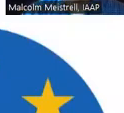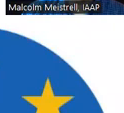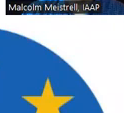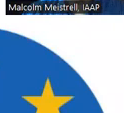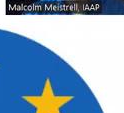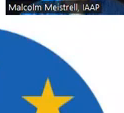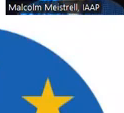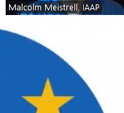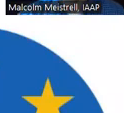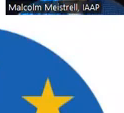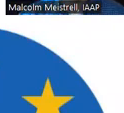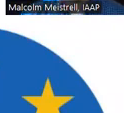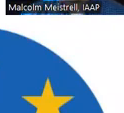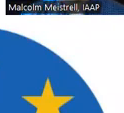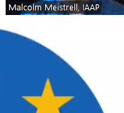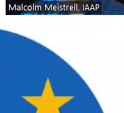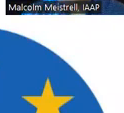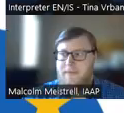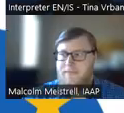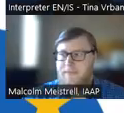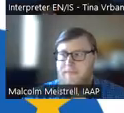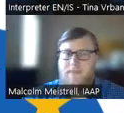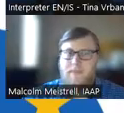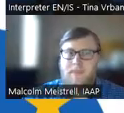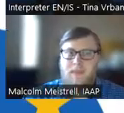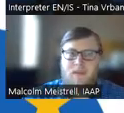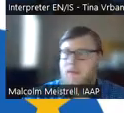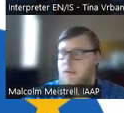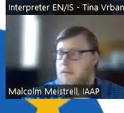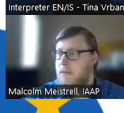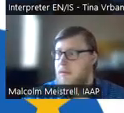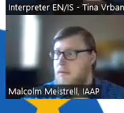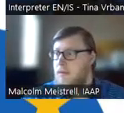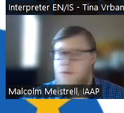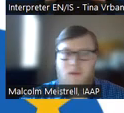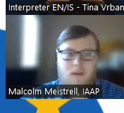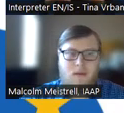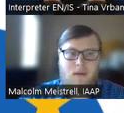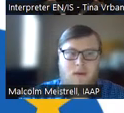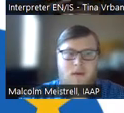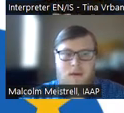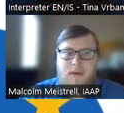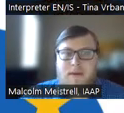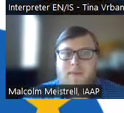Hello and welcome, everyone.